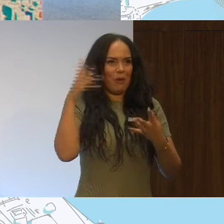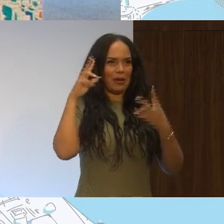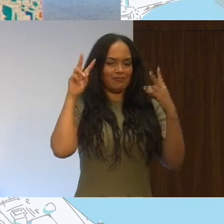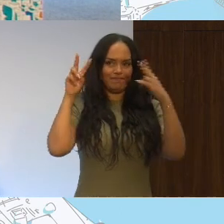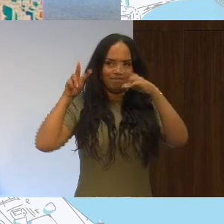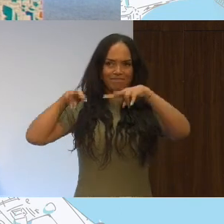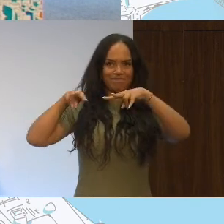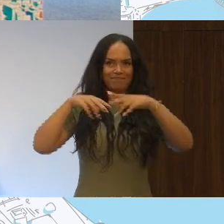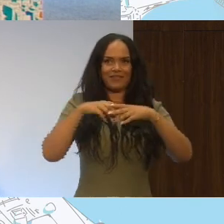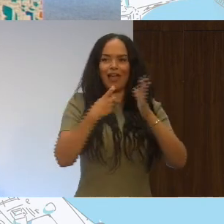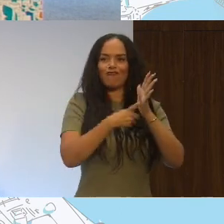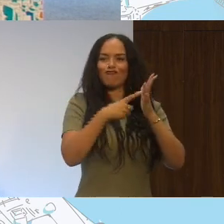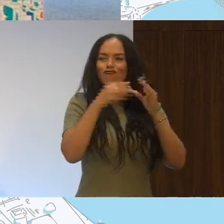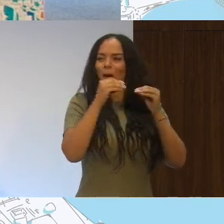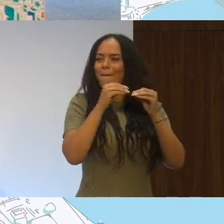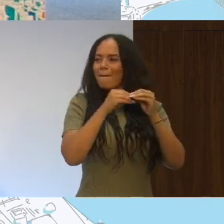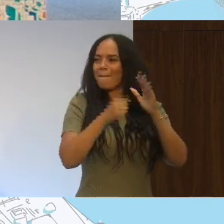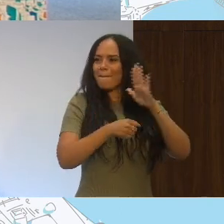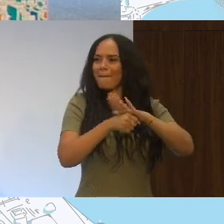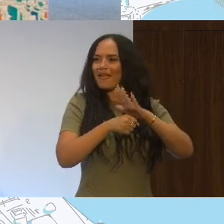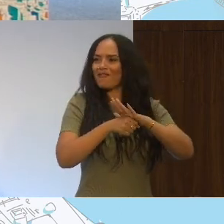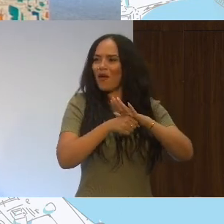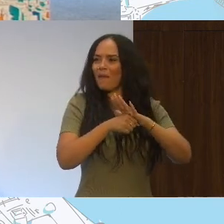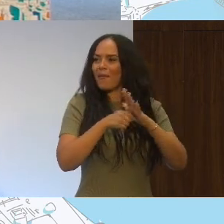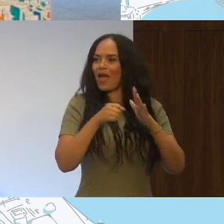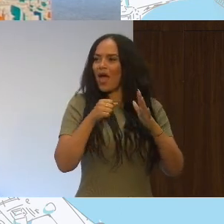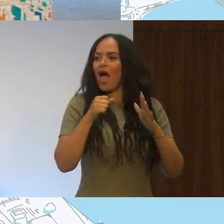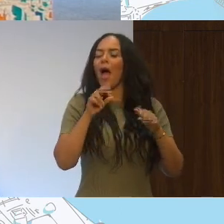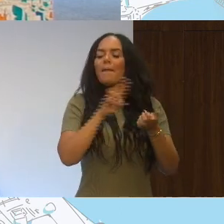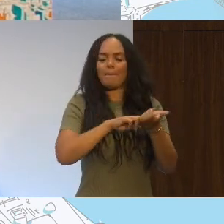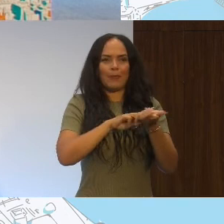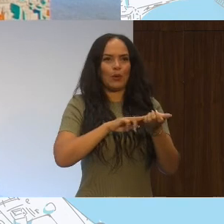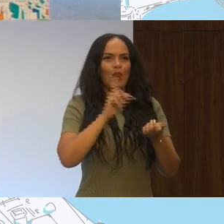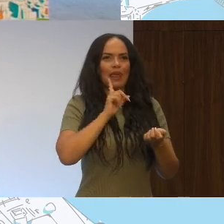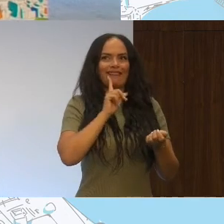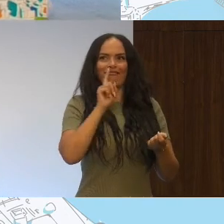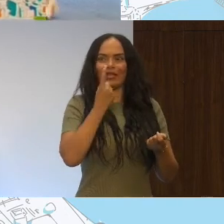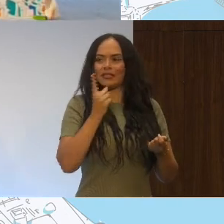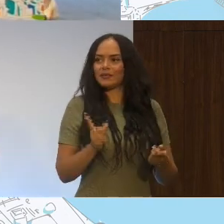And Rob can find you lady in the blue first. Then we'll go to you next. Hello, Peter.